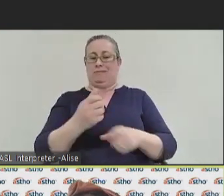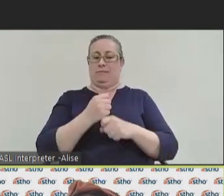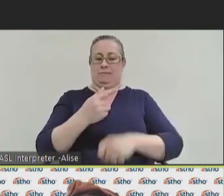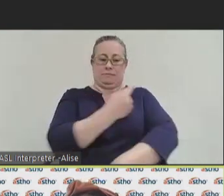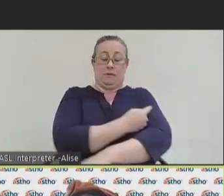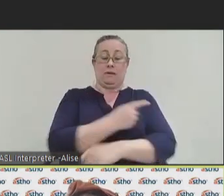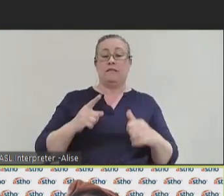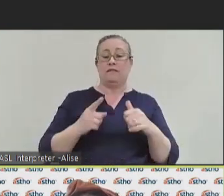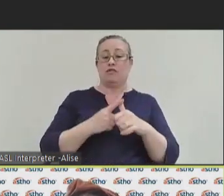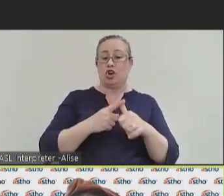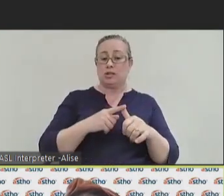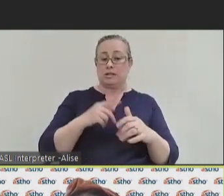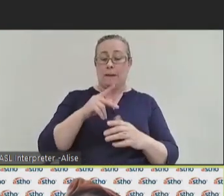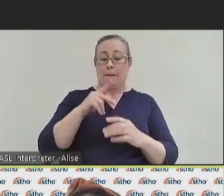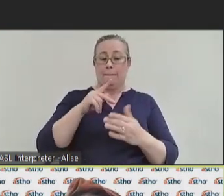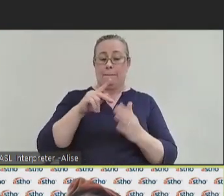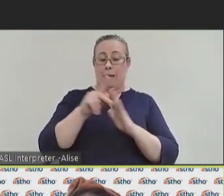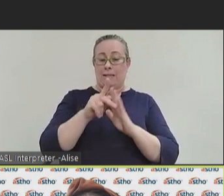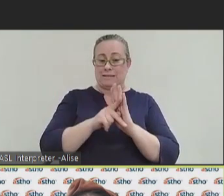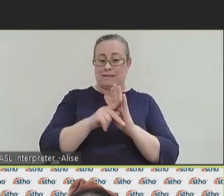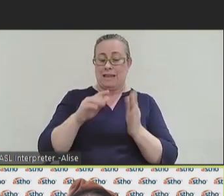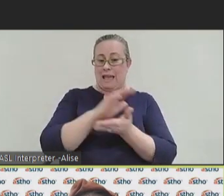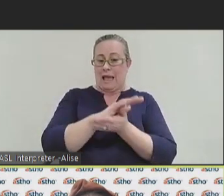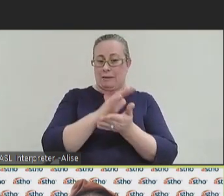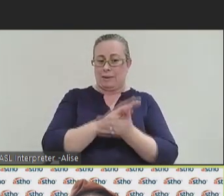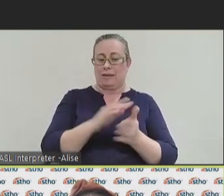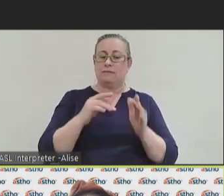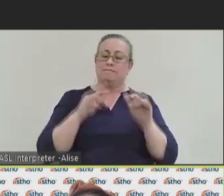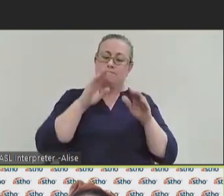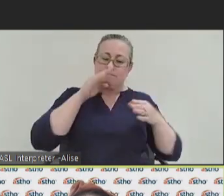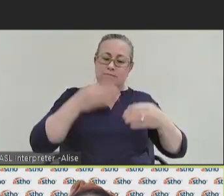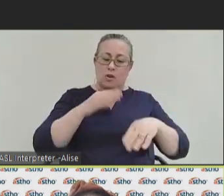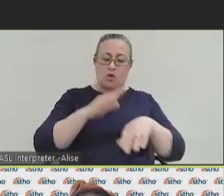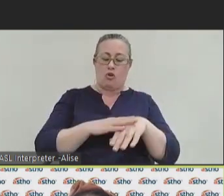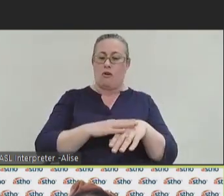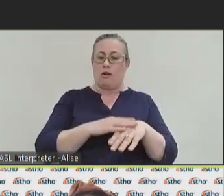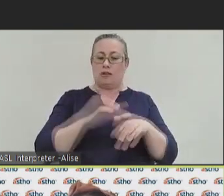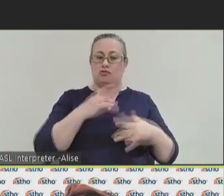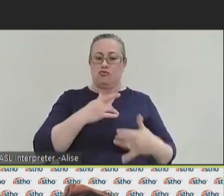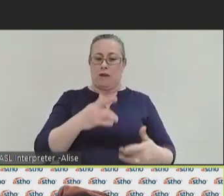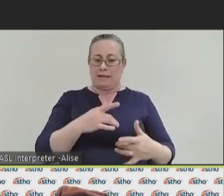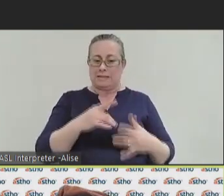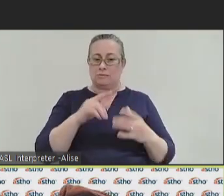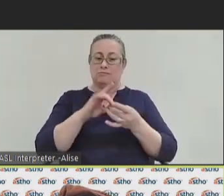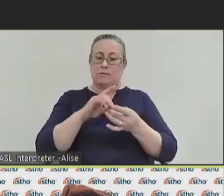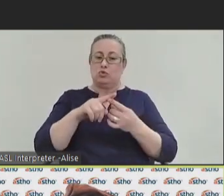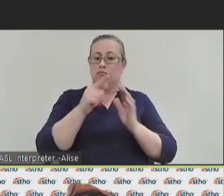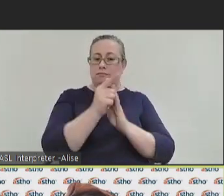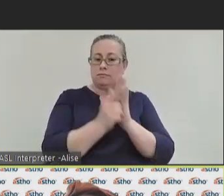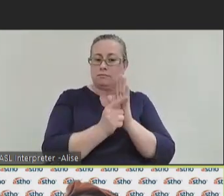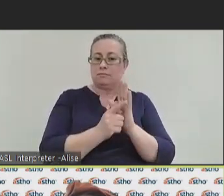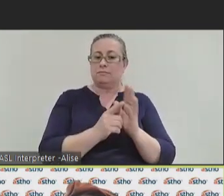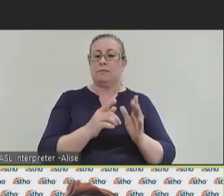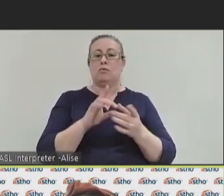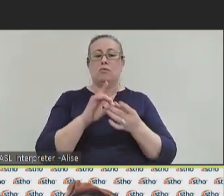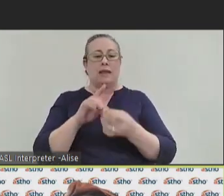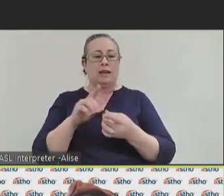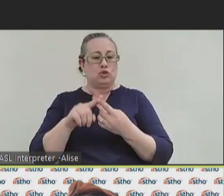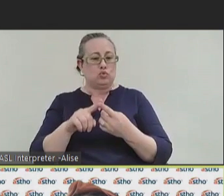academy focused on legislative trends and allowed participants to discuss strategies for increasing vaccine confidence among legislature,